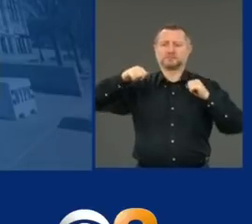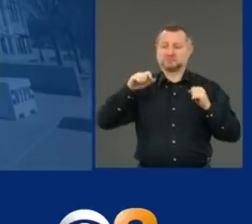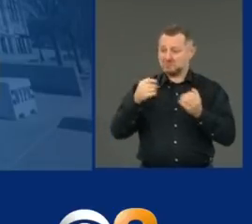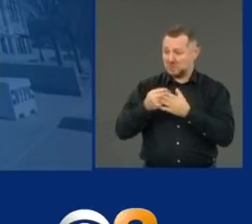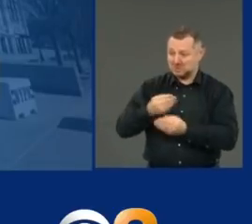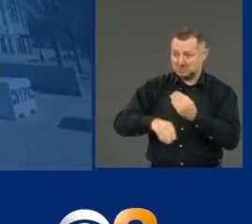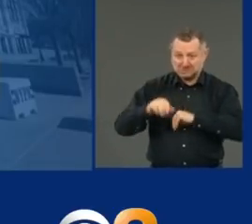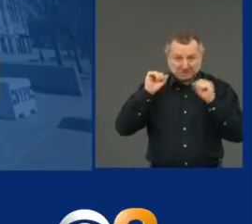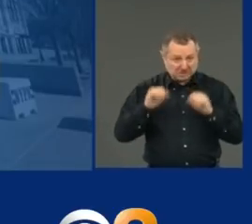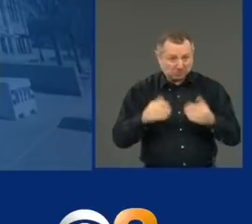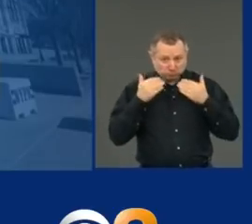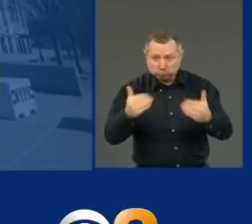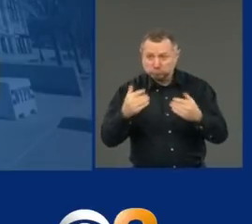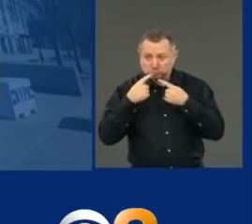LEAGUES BEGINNING TO HAVE